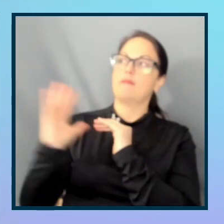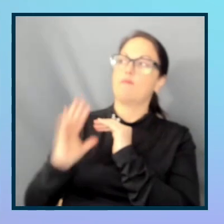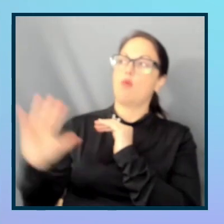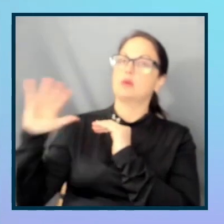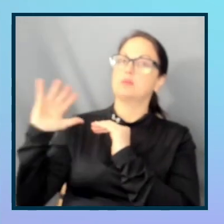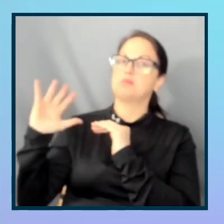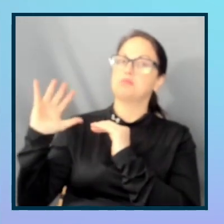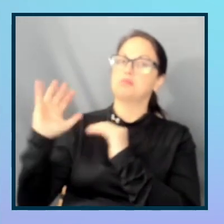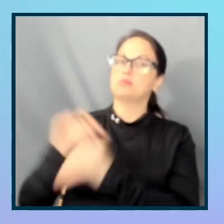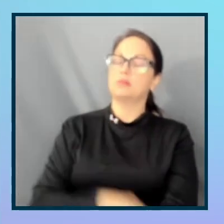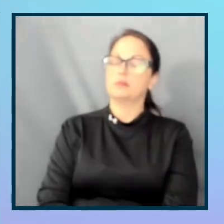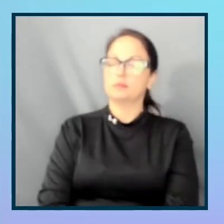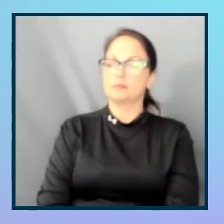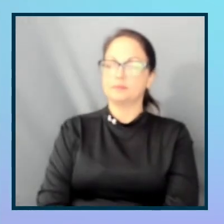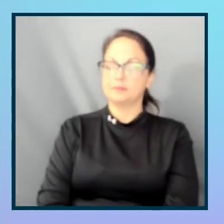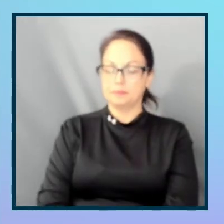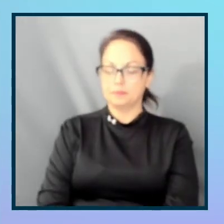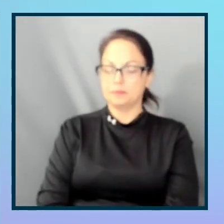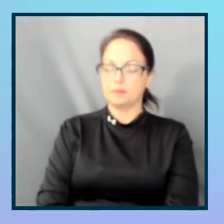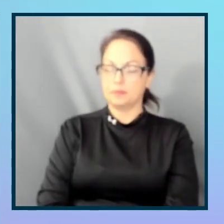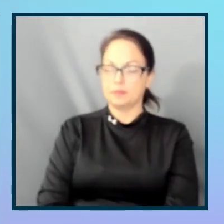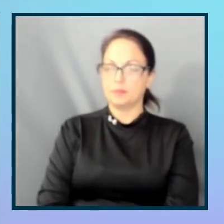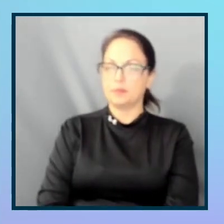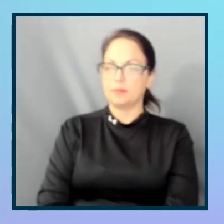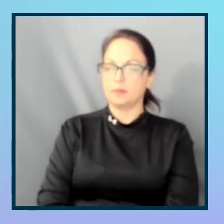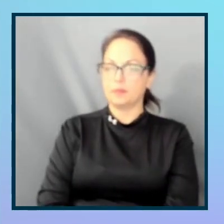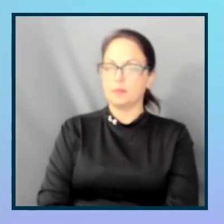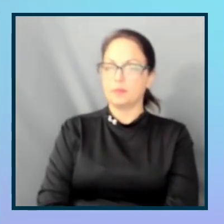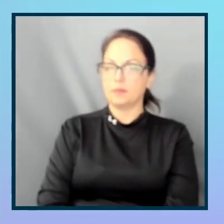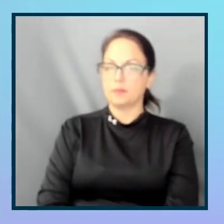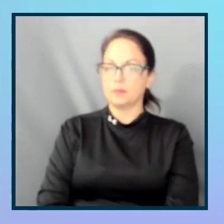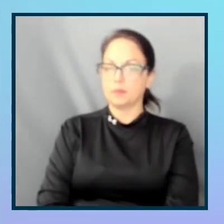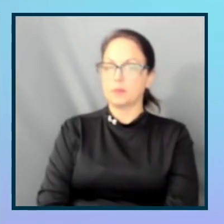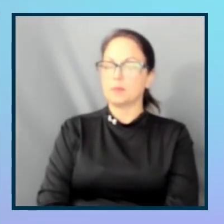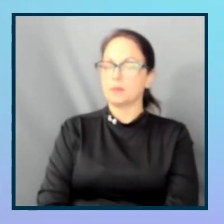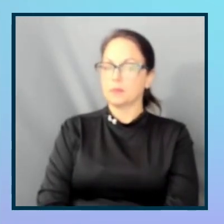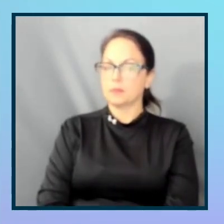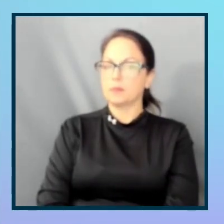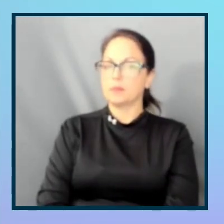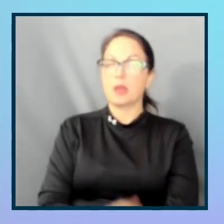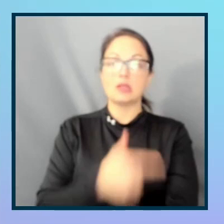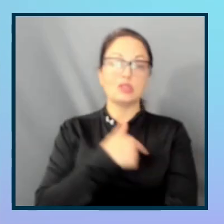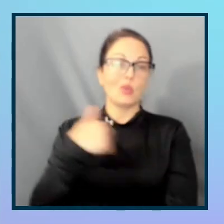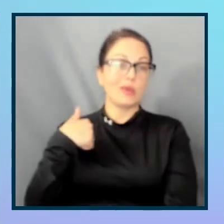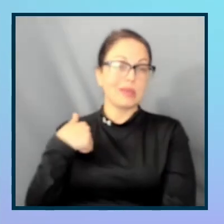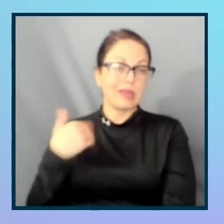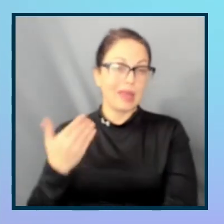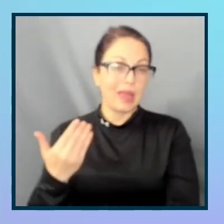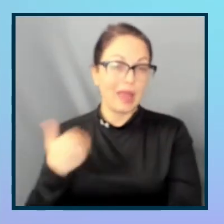We have, like I said, I think 15 accessibility specialists right now.